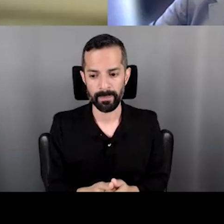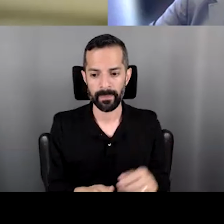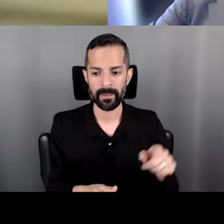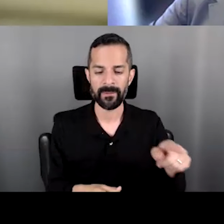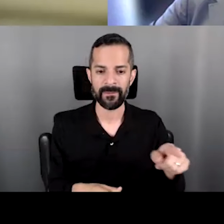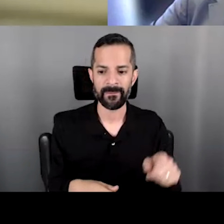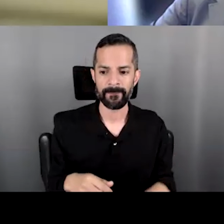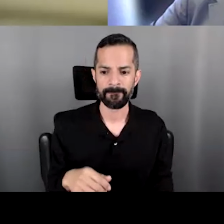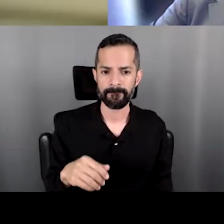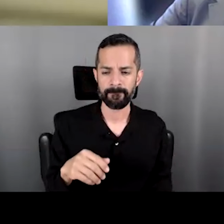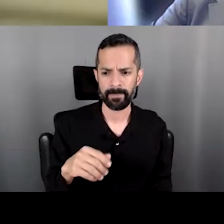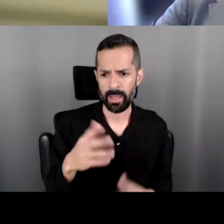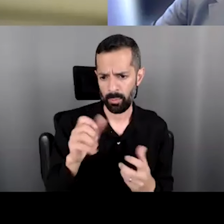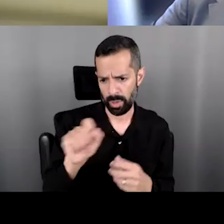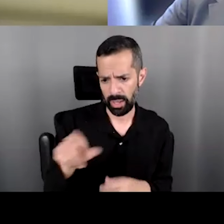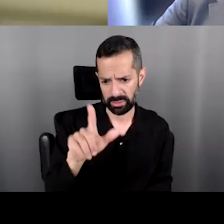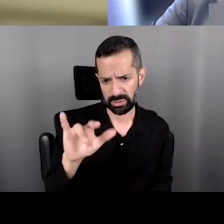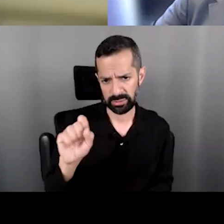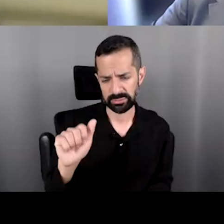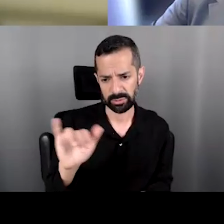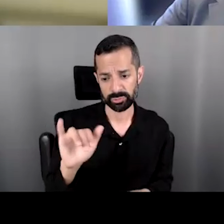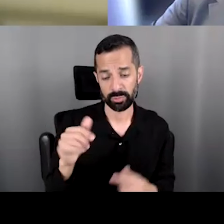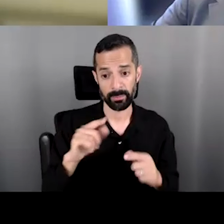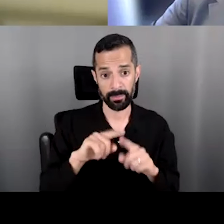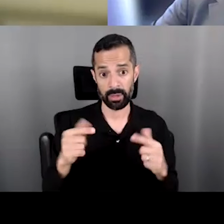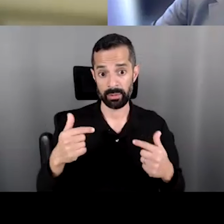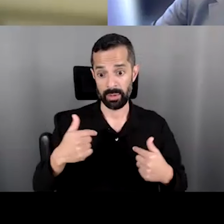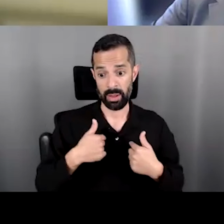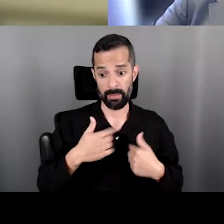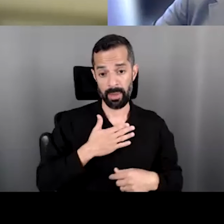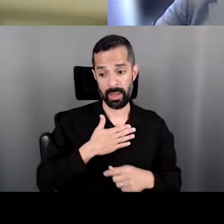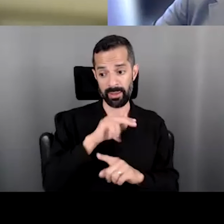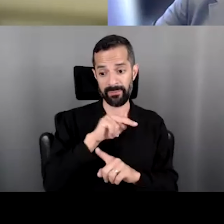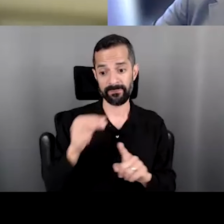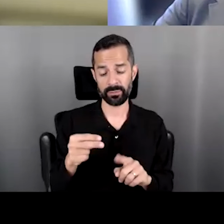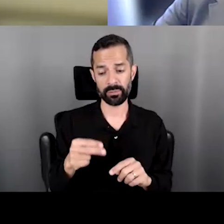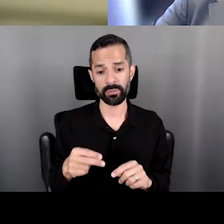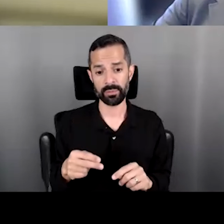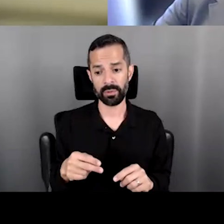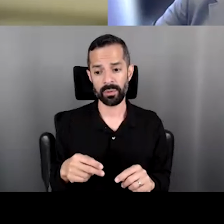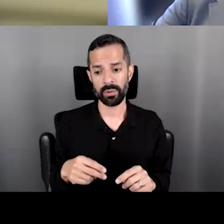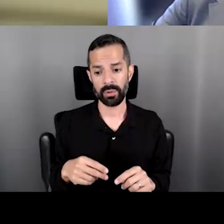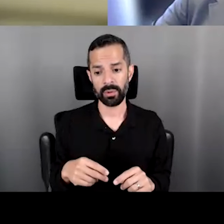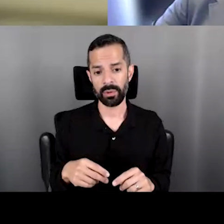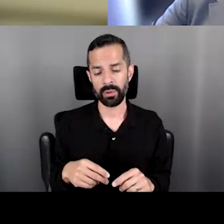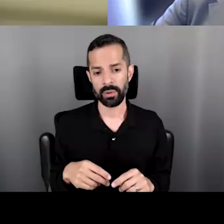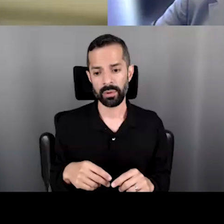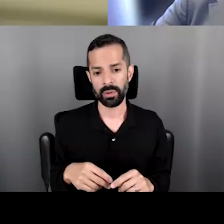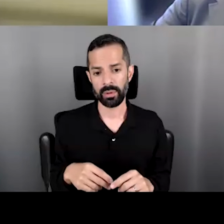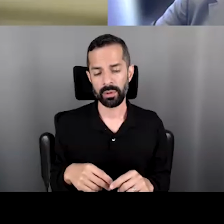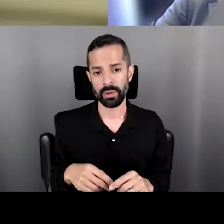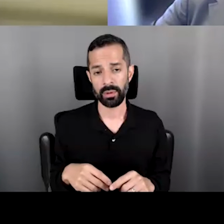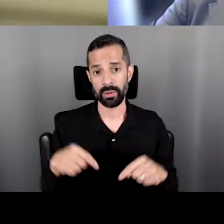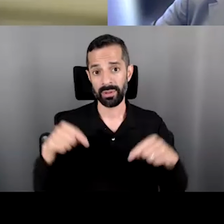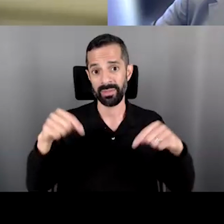but what I always say is there's no such thing as in cases like this. Too much information.